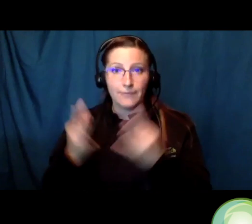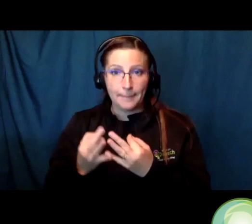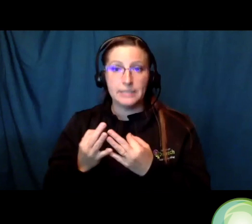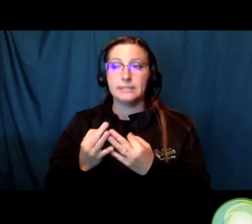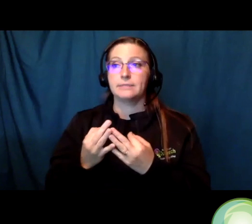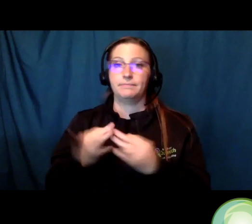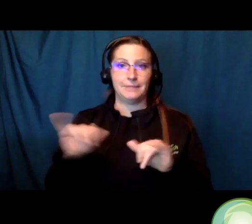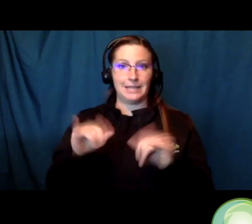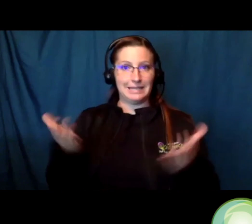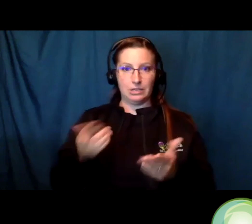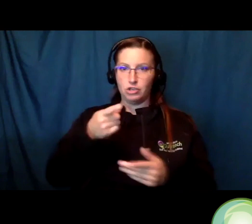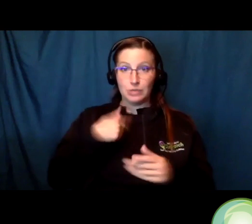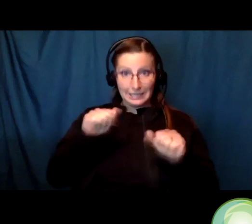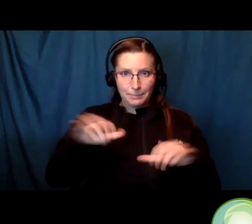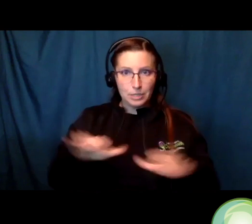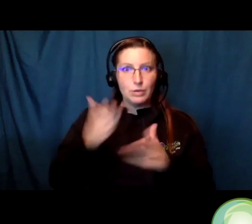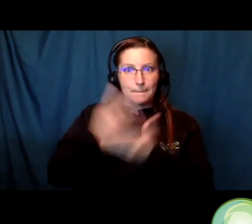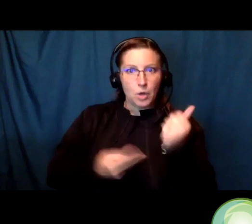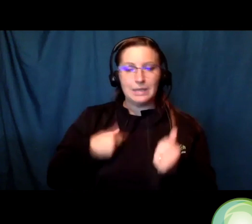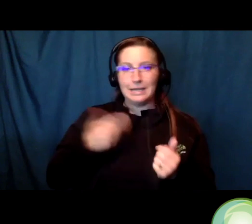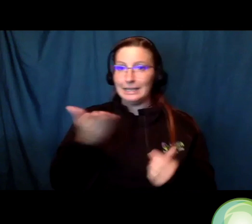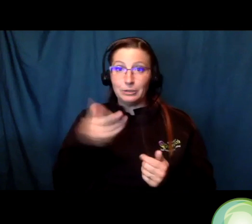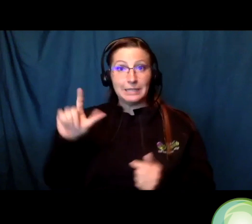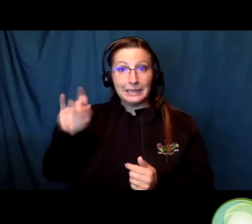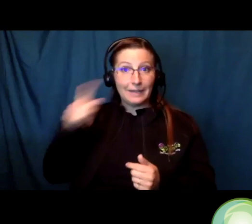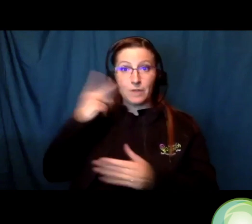can be doing both here's a link for this story done two different ways. What